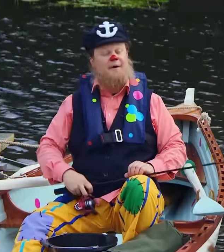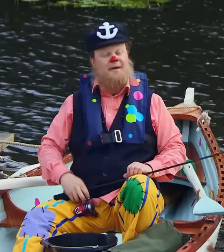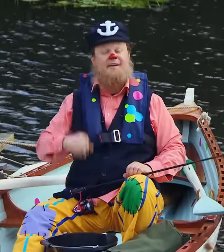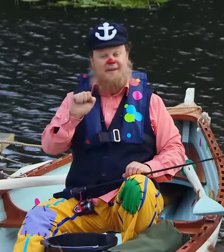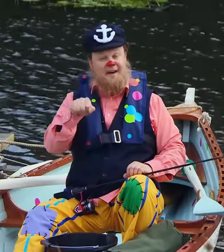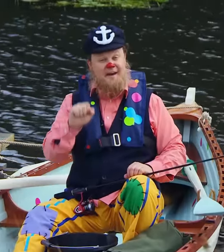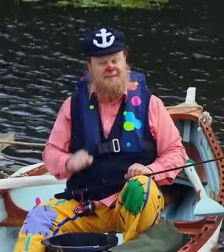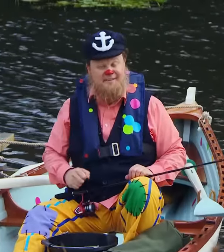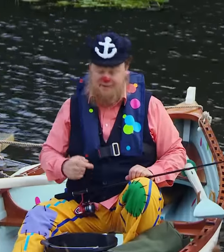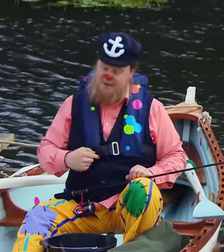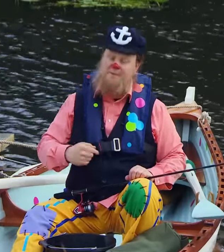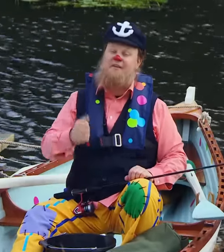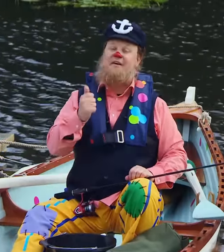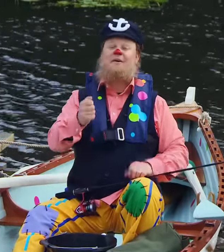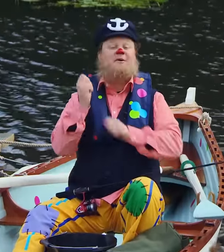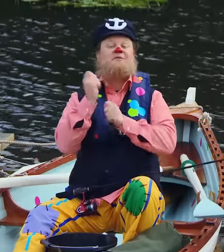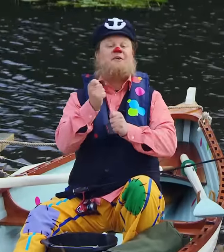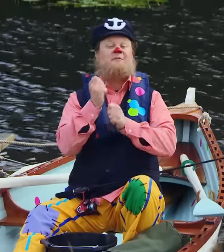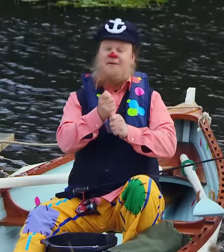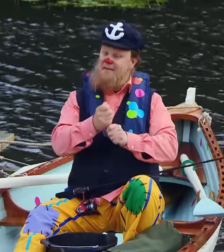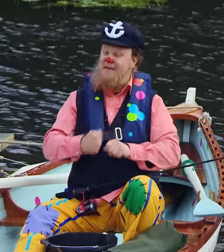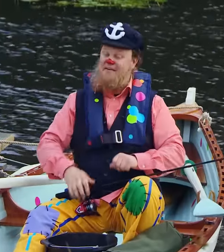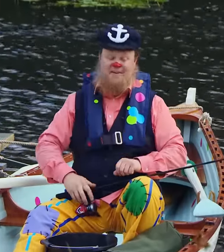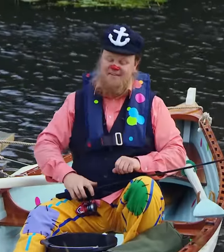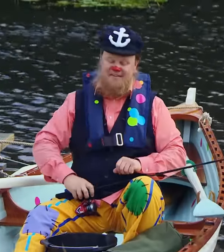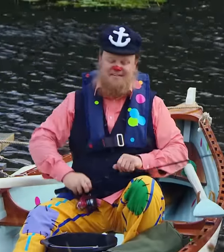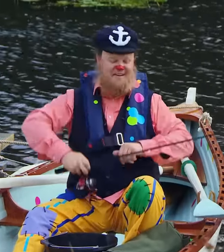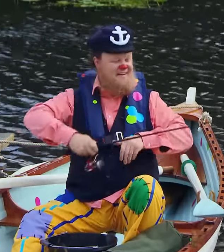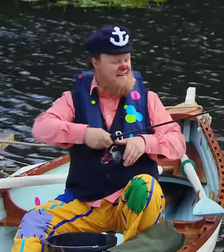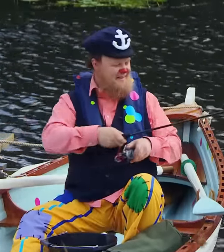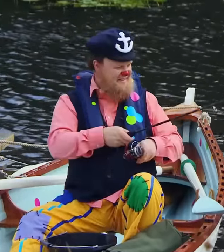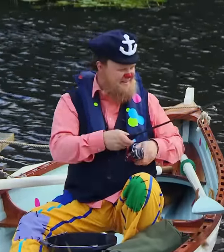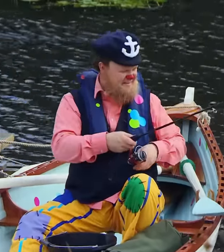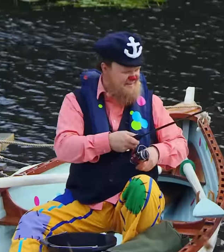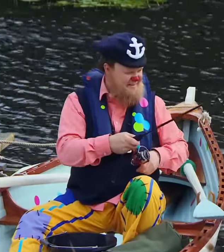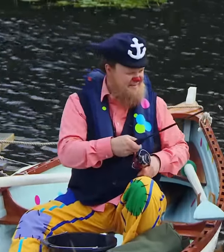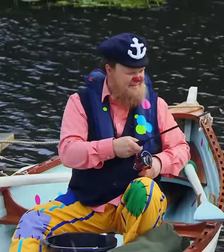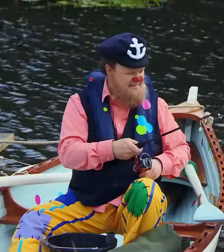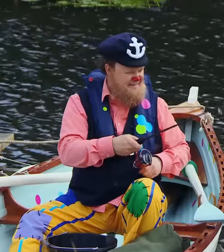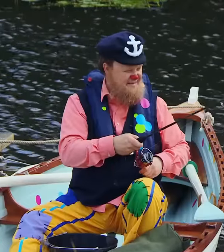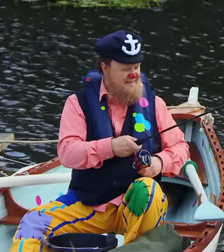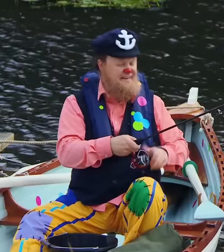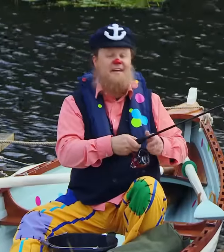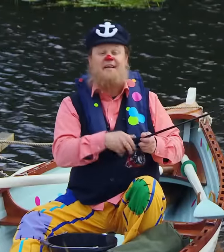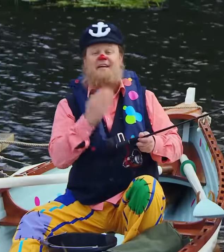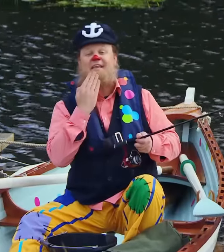what yes i'm a very good fisherman you are very good at fishing fishermen tumble